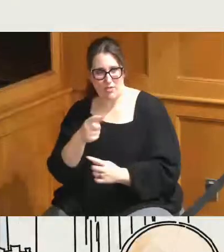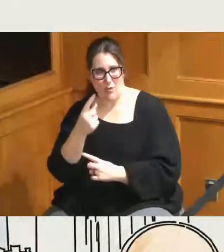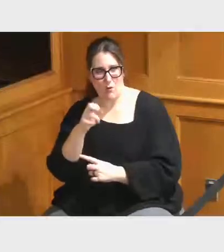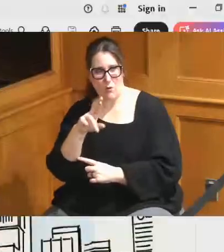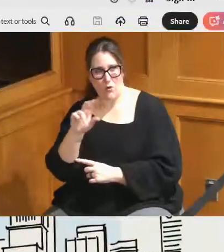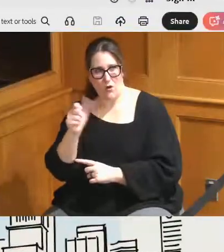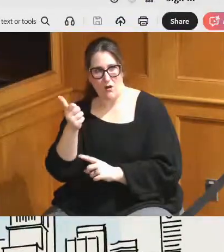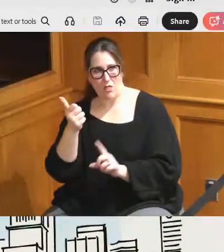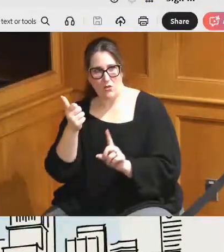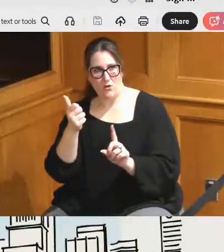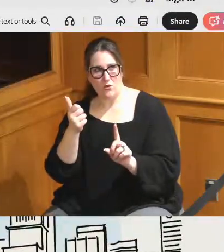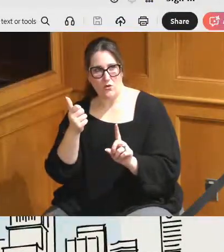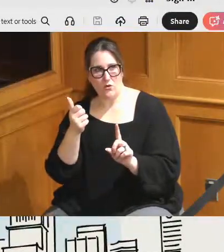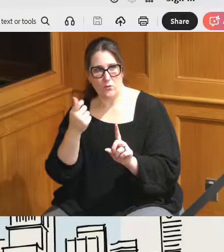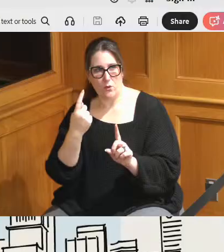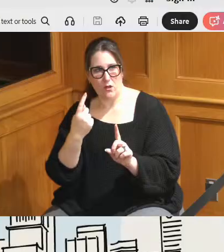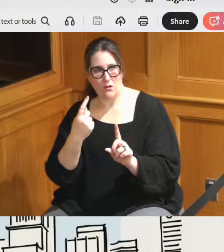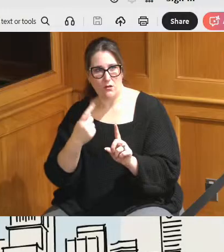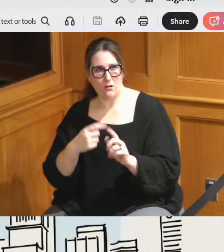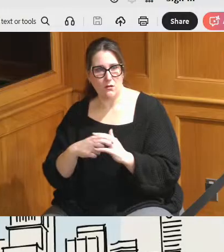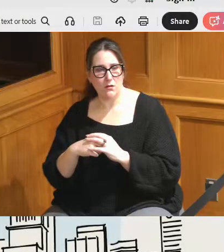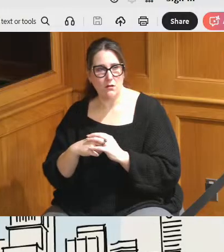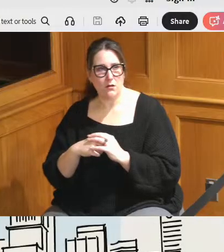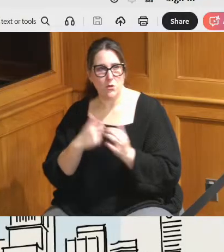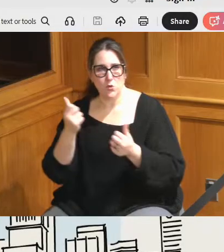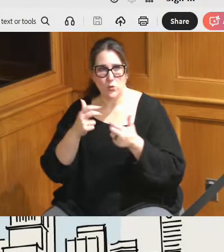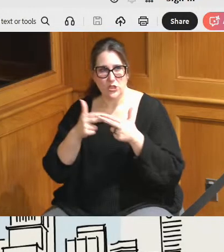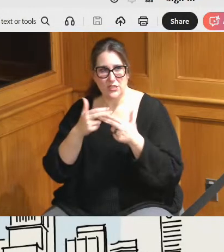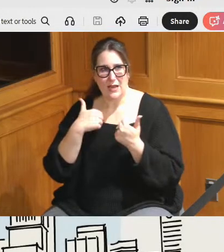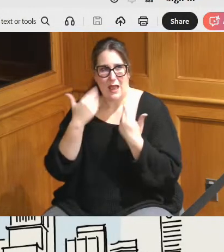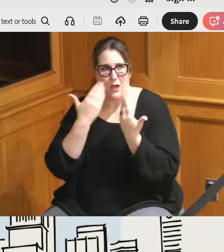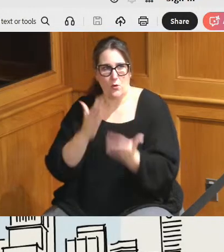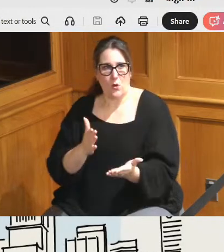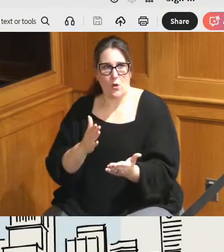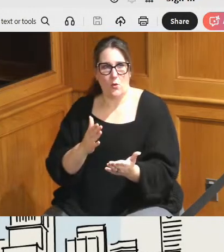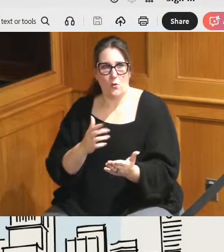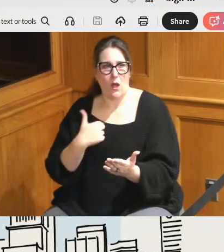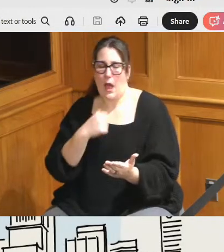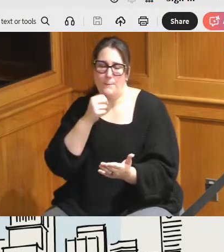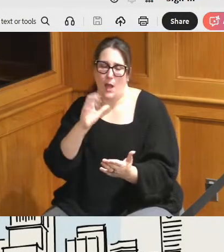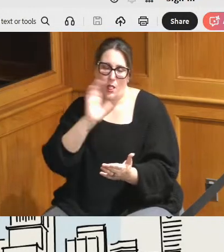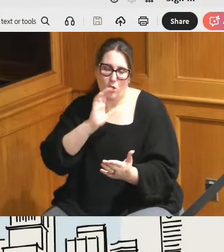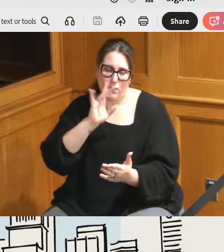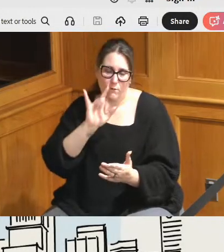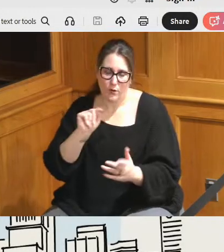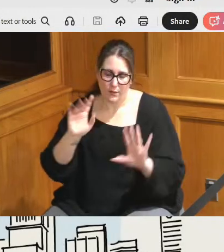but this Yeah, I don't know which slide it is. I'm not looking for the slide. Yeah,